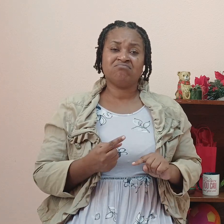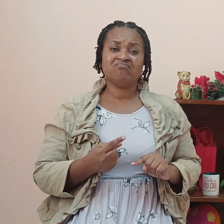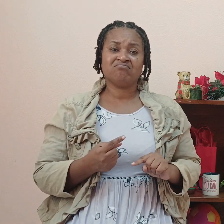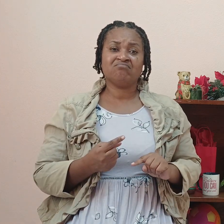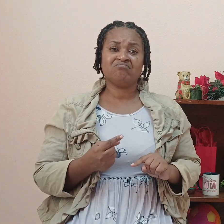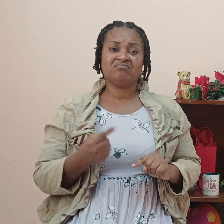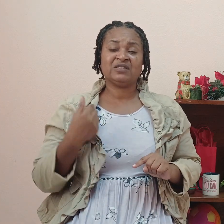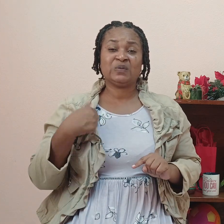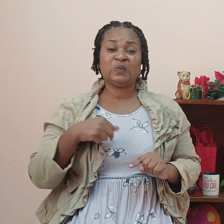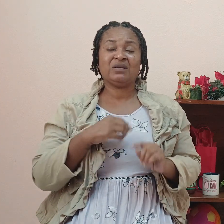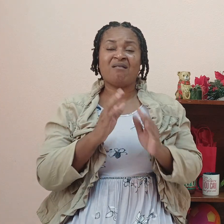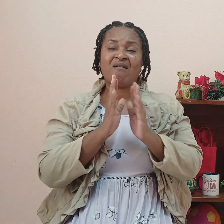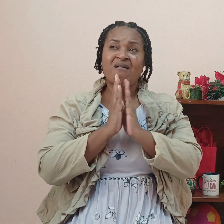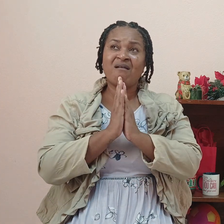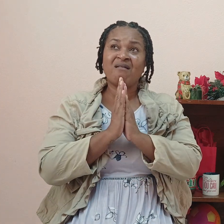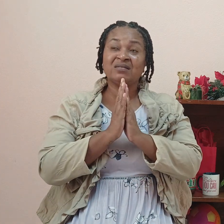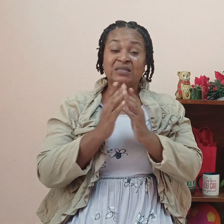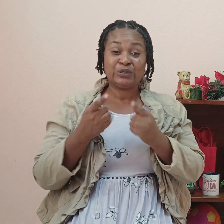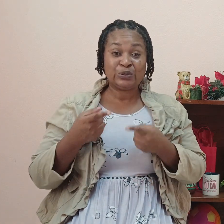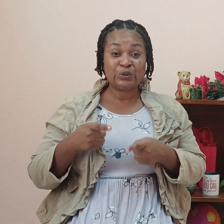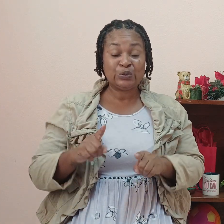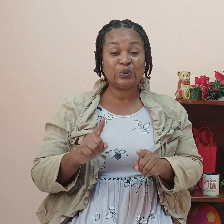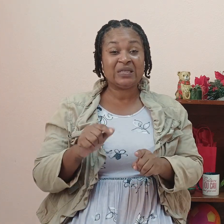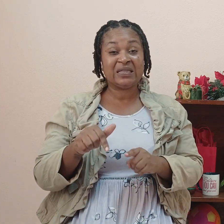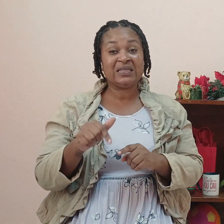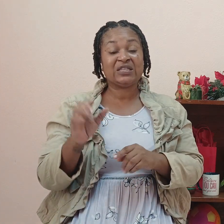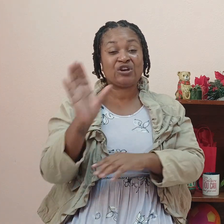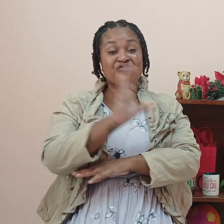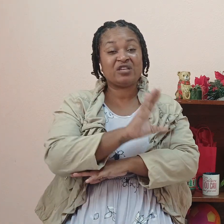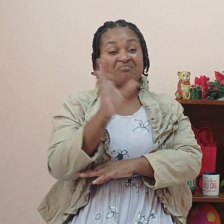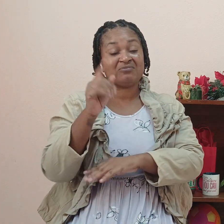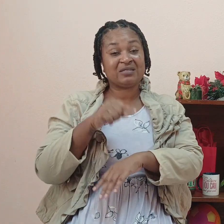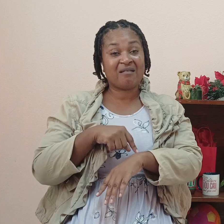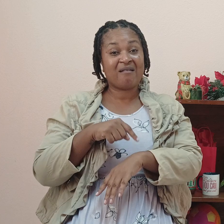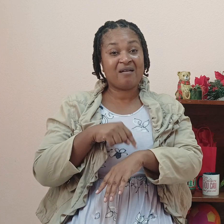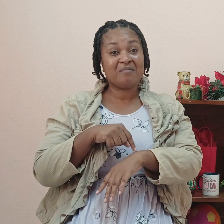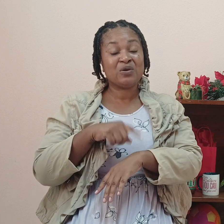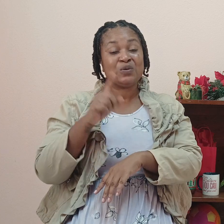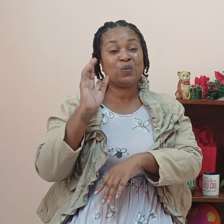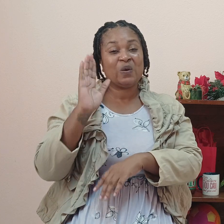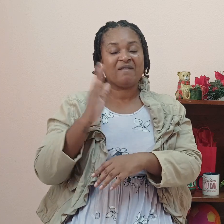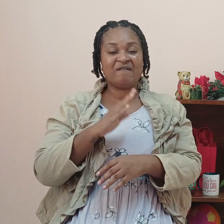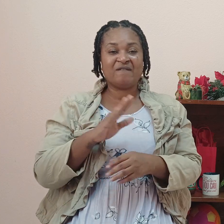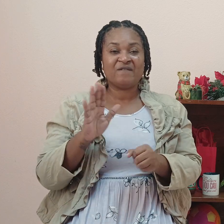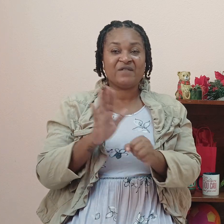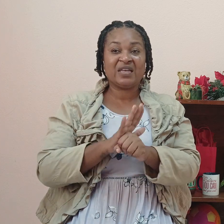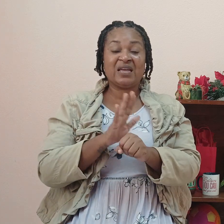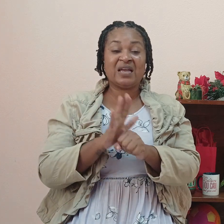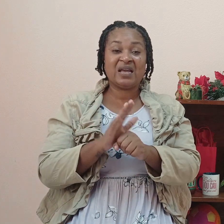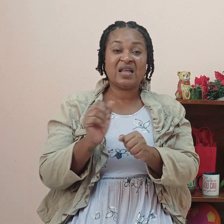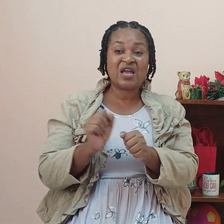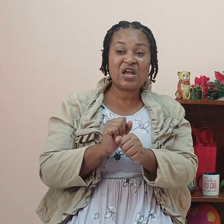We ask that during this Christmas season, You would fill every lonely heart with